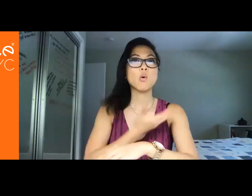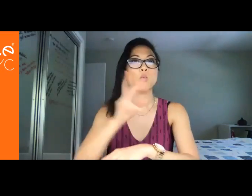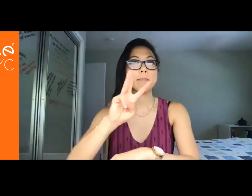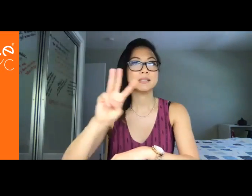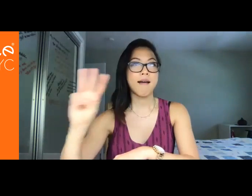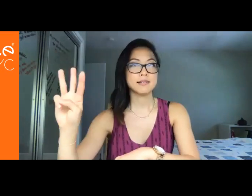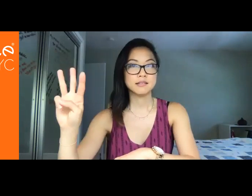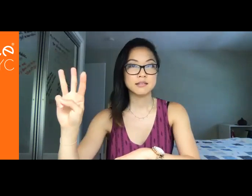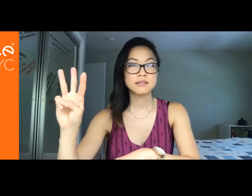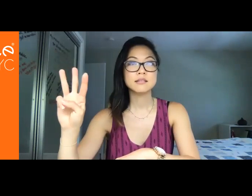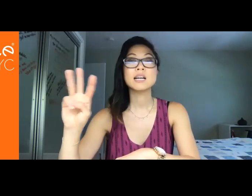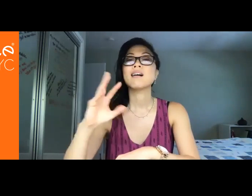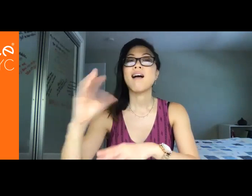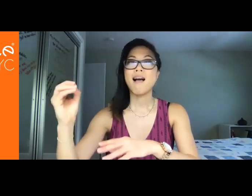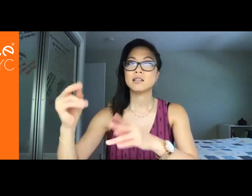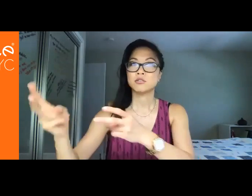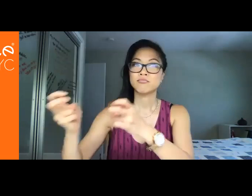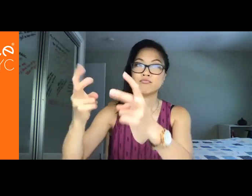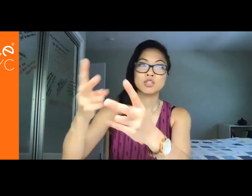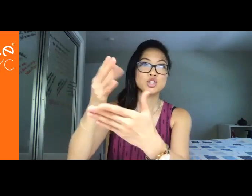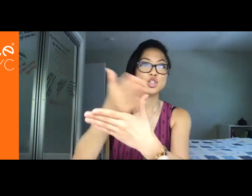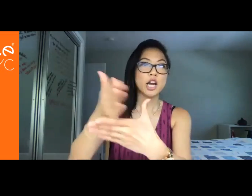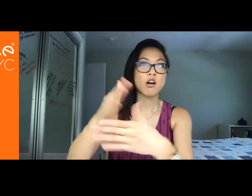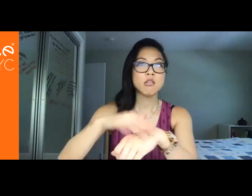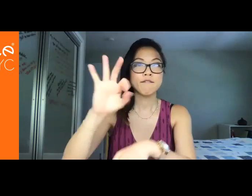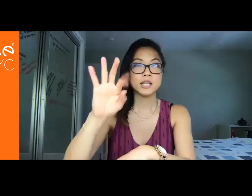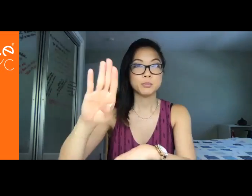Facebook event so you can go back to those resources